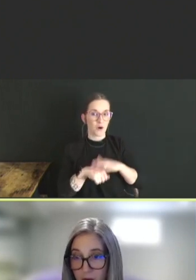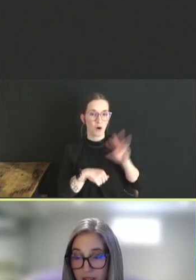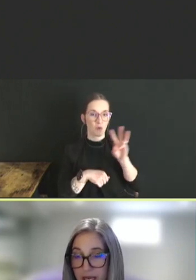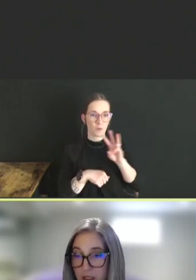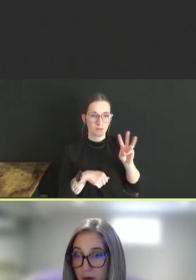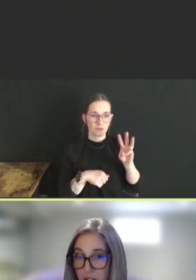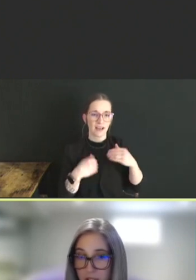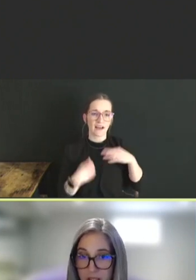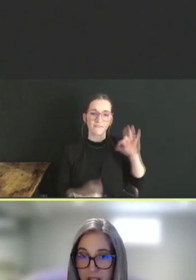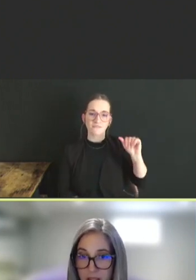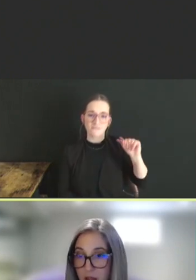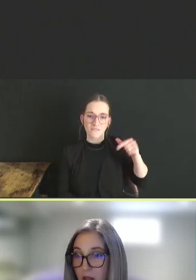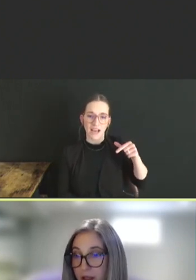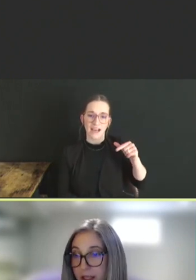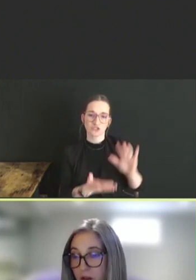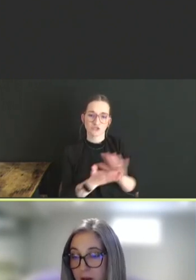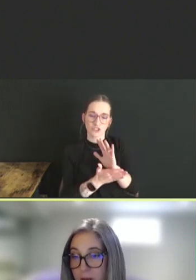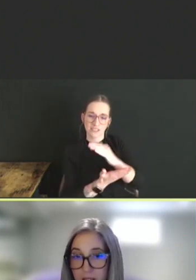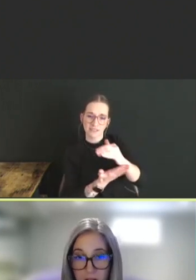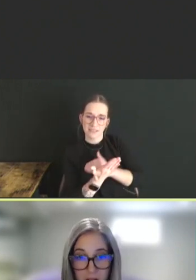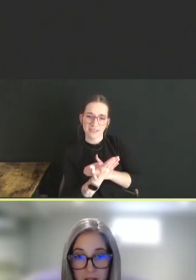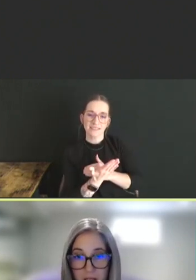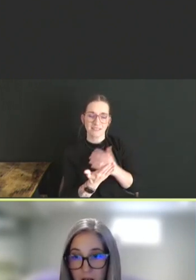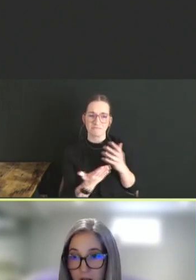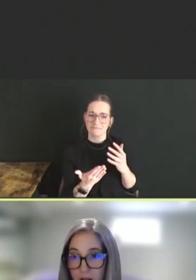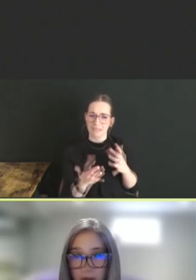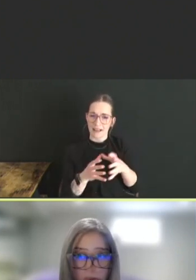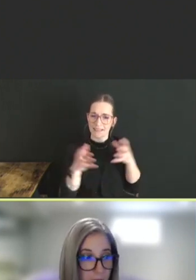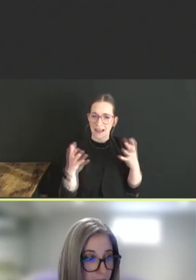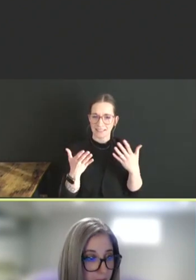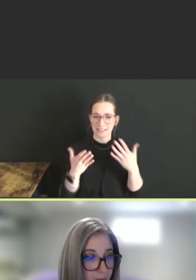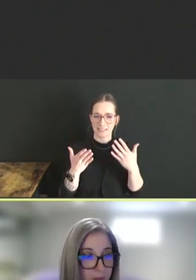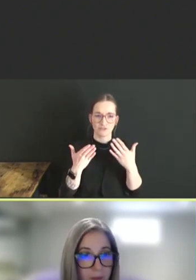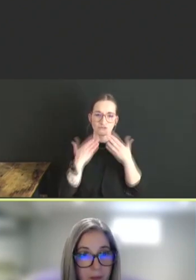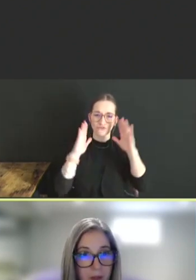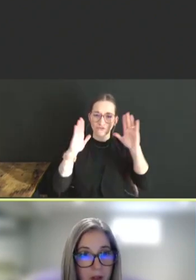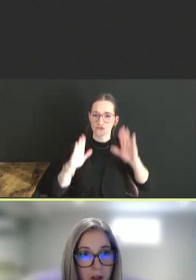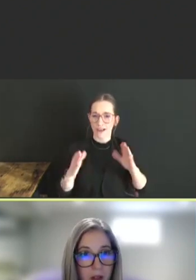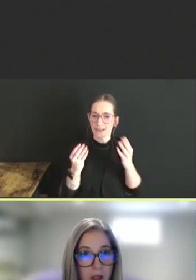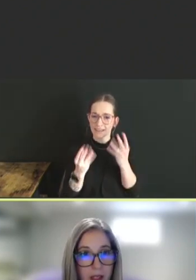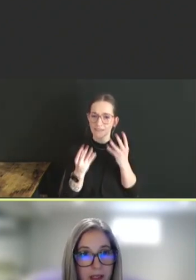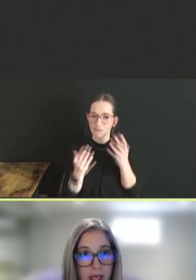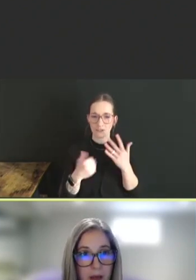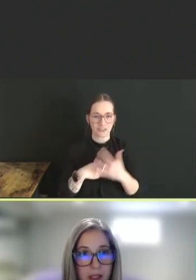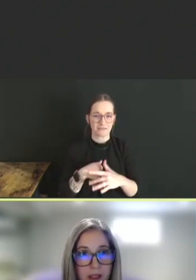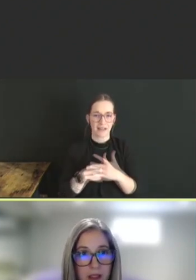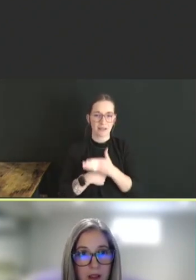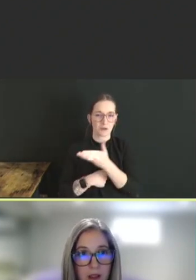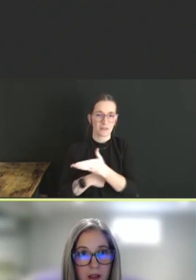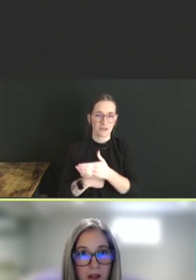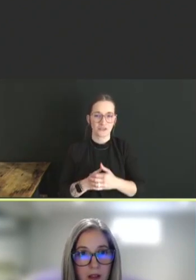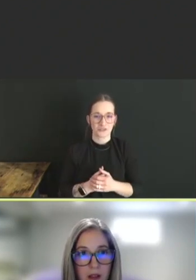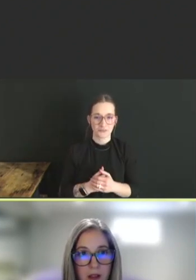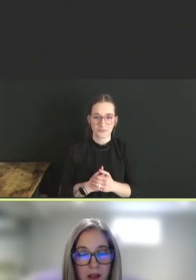asked questions and lots of great materials that are available. Next slide, please.